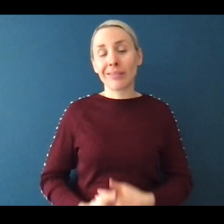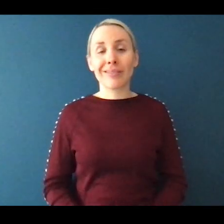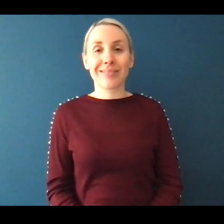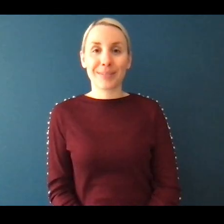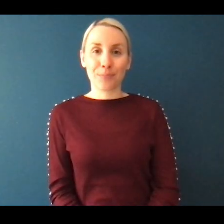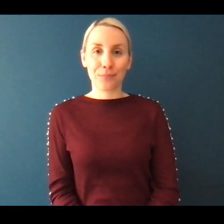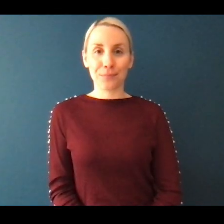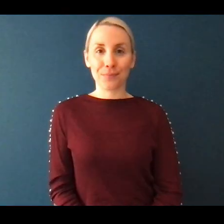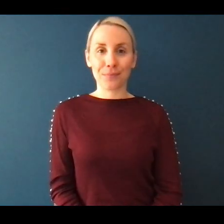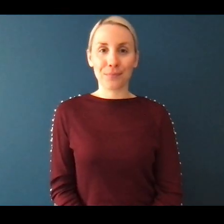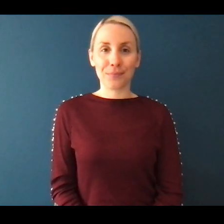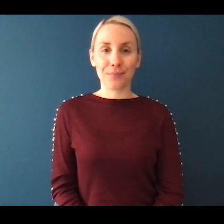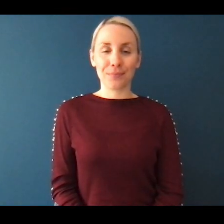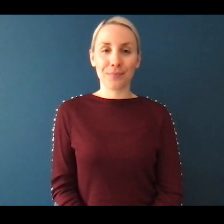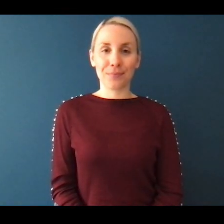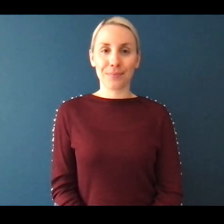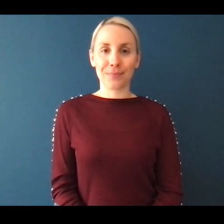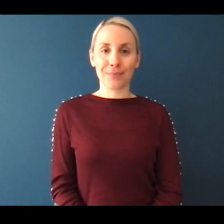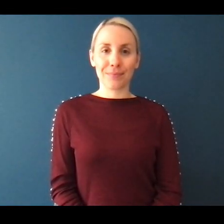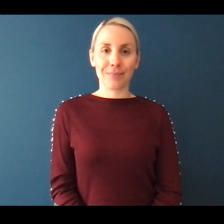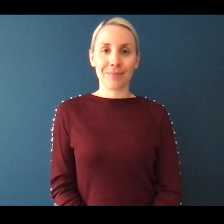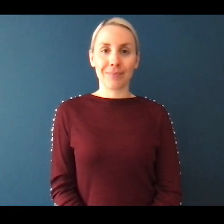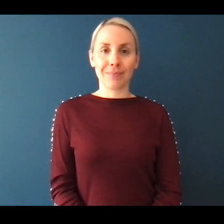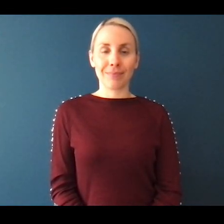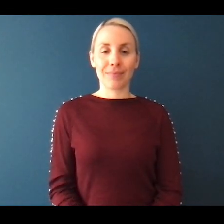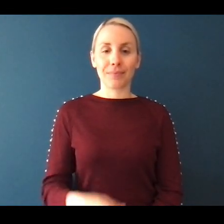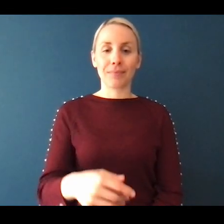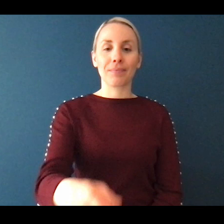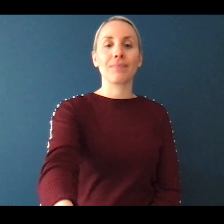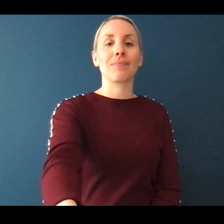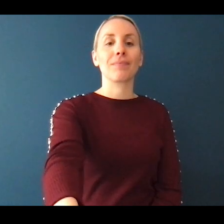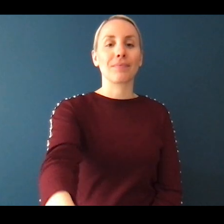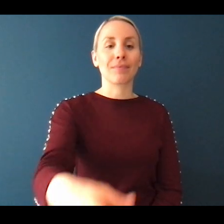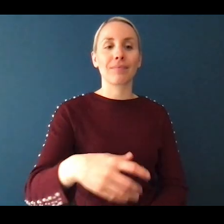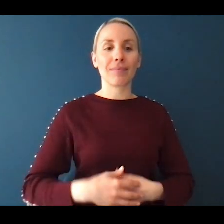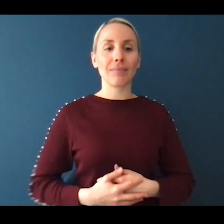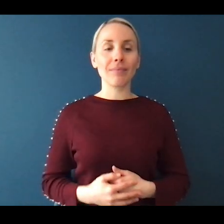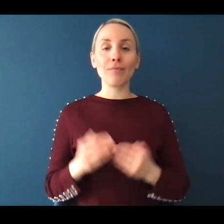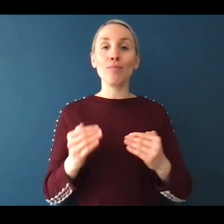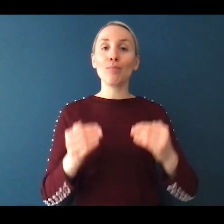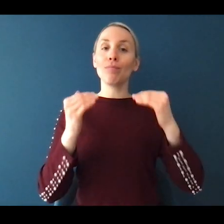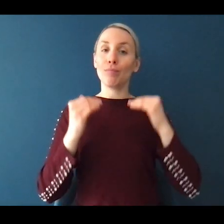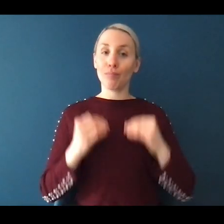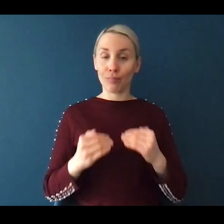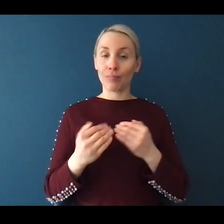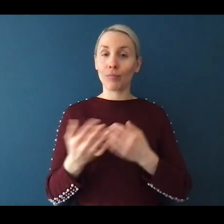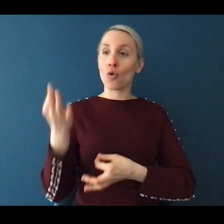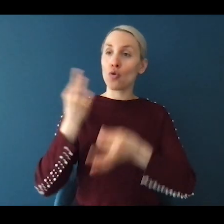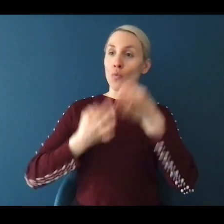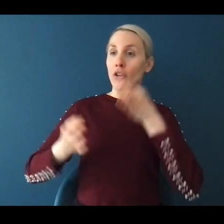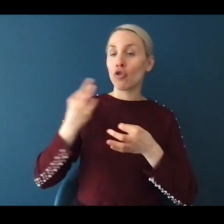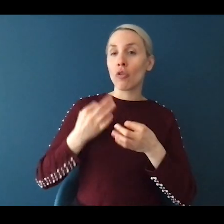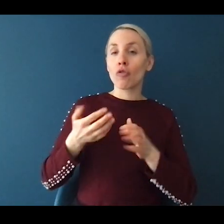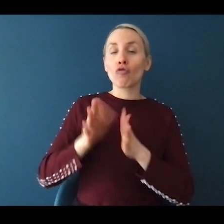Alejandra said like amazing. Okay so I think we're going to move on to some questions that